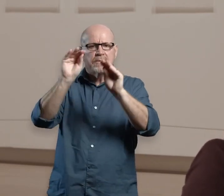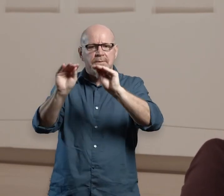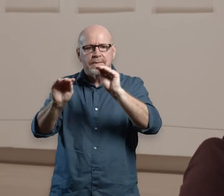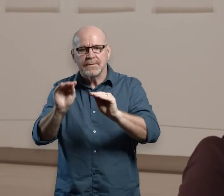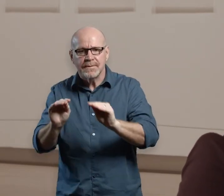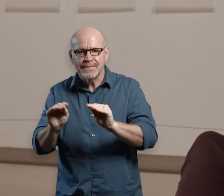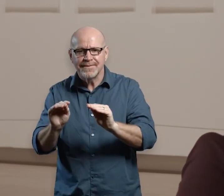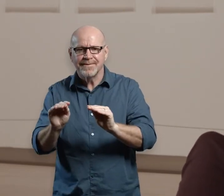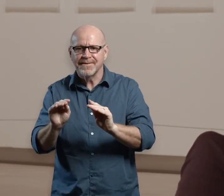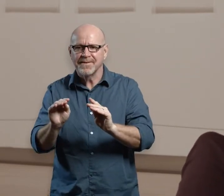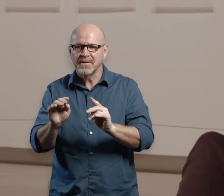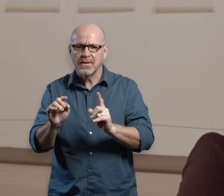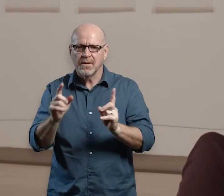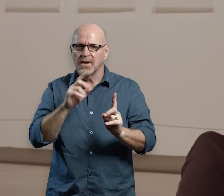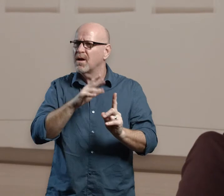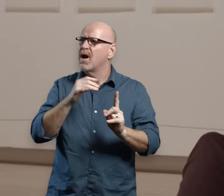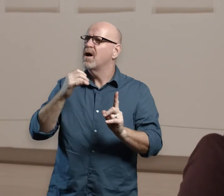don’t have to phone in and ask.